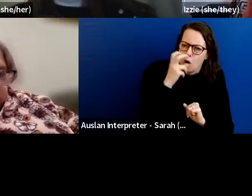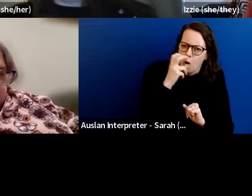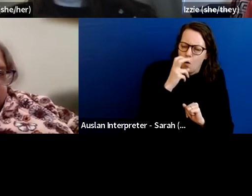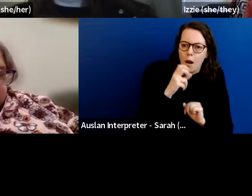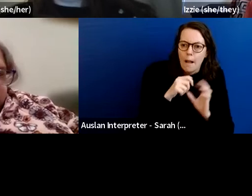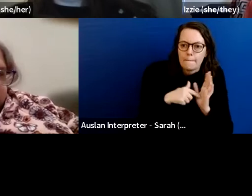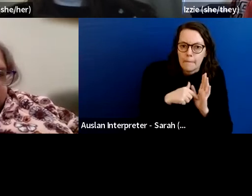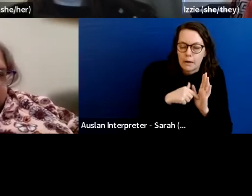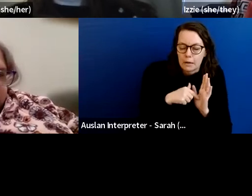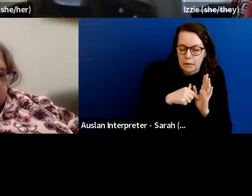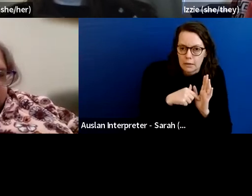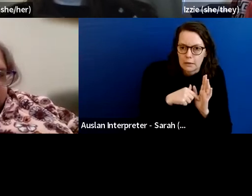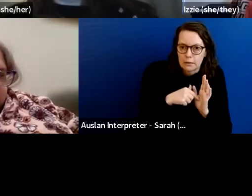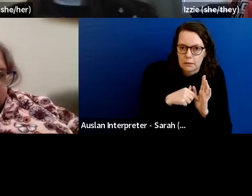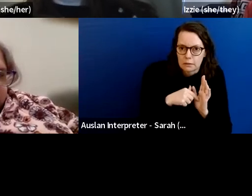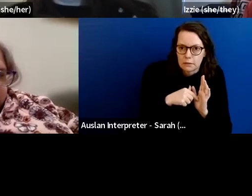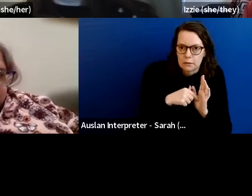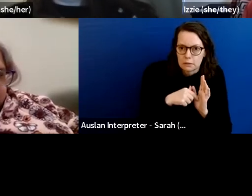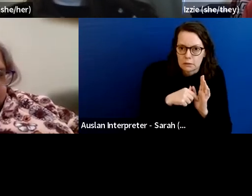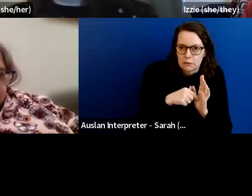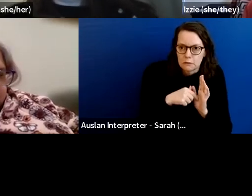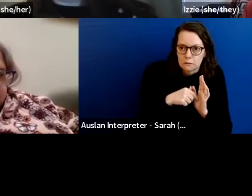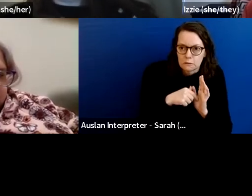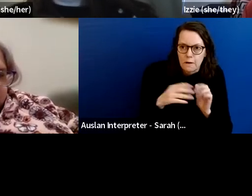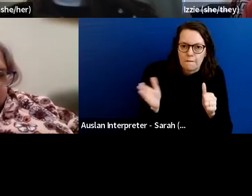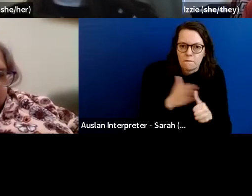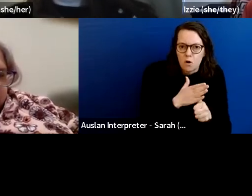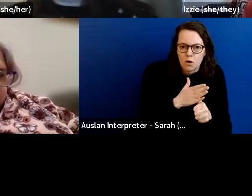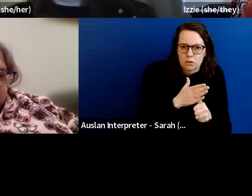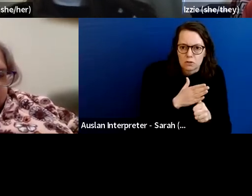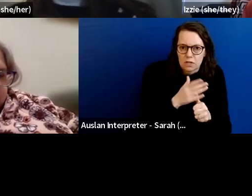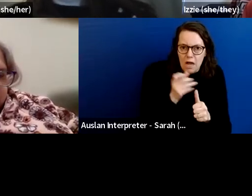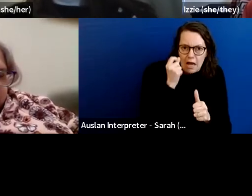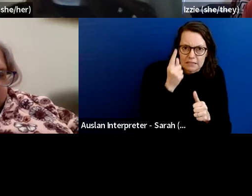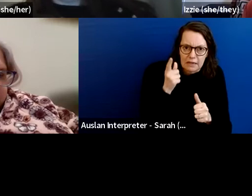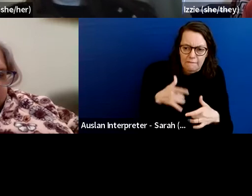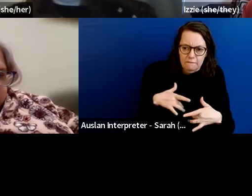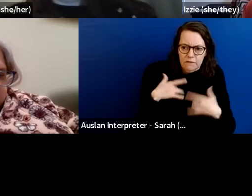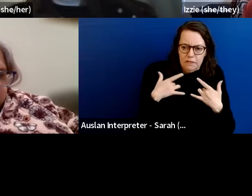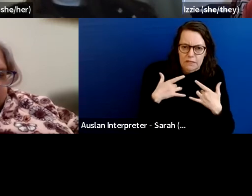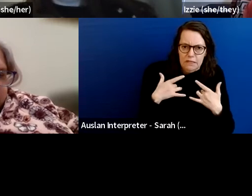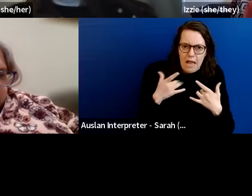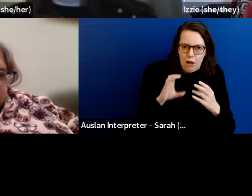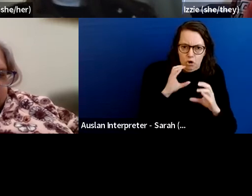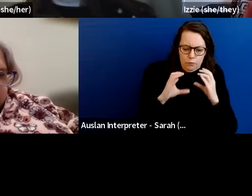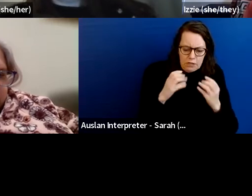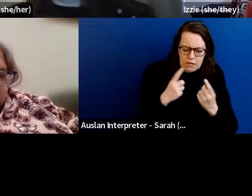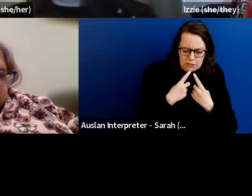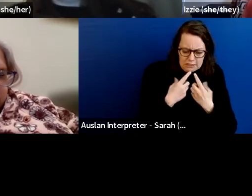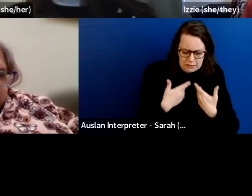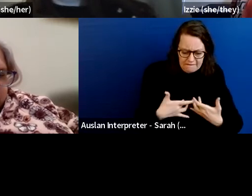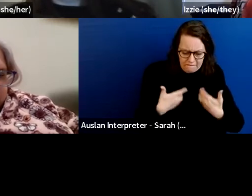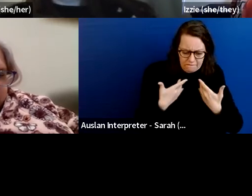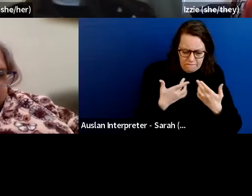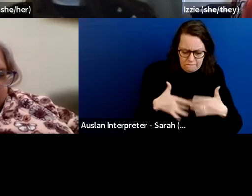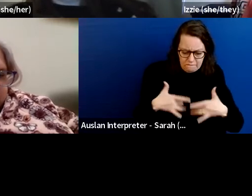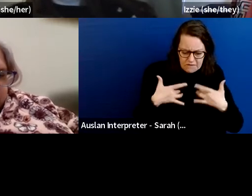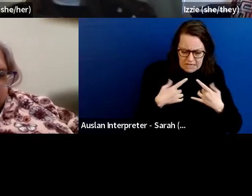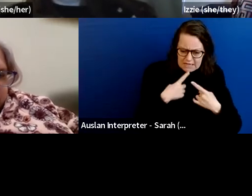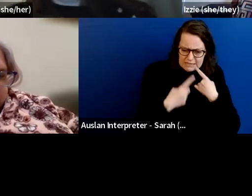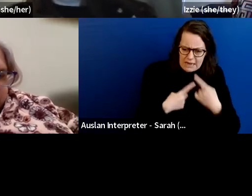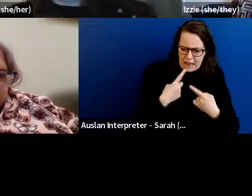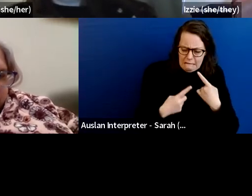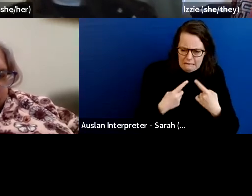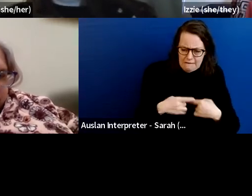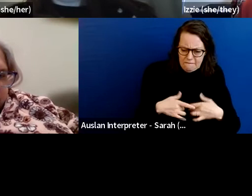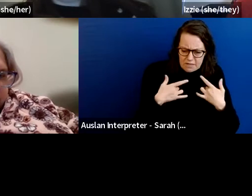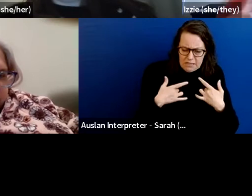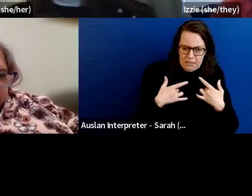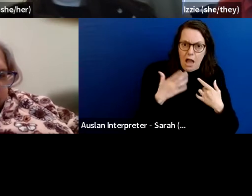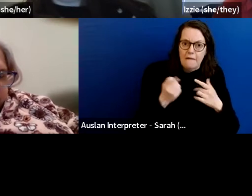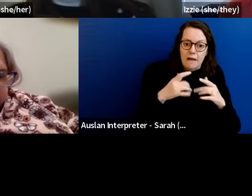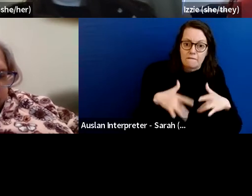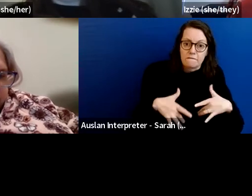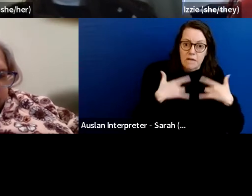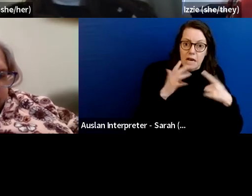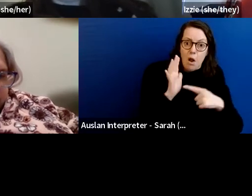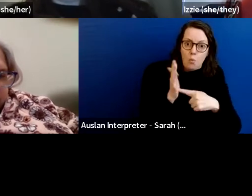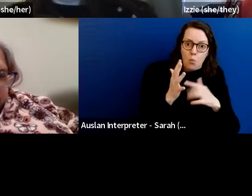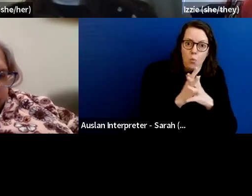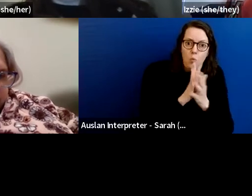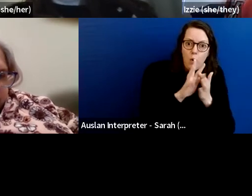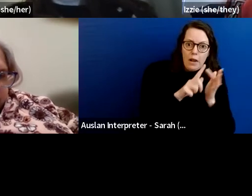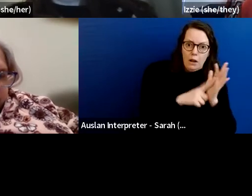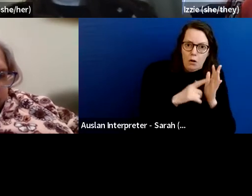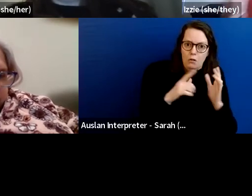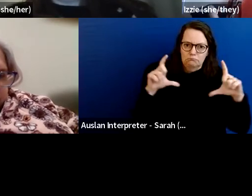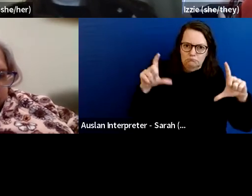But I guess it really comes down to initially being able to understand how you're feeling and communicate those feelings. So some tools that are commonly used our feelings will or emotions meal.